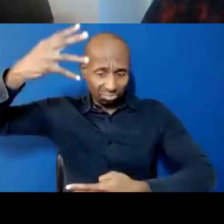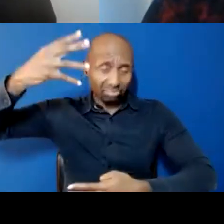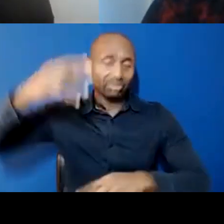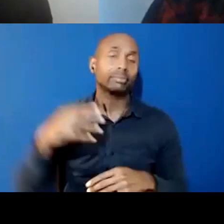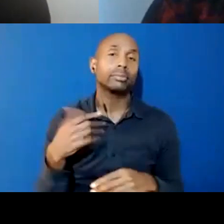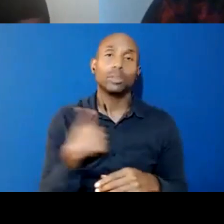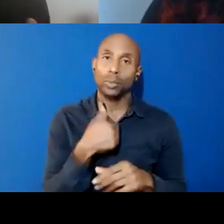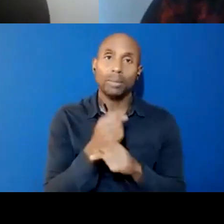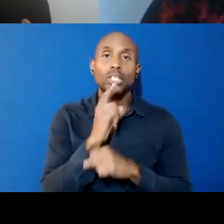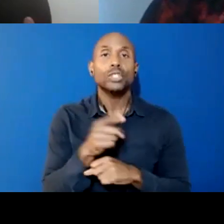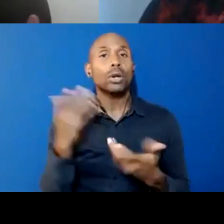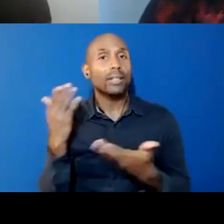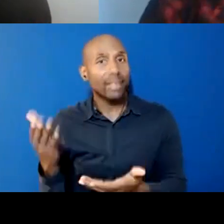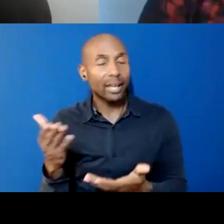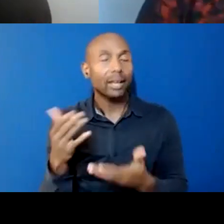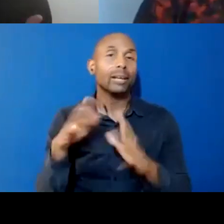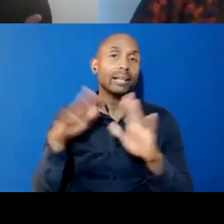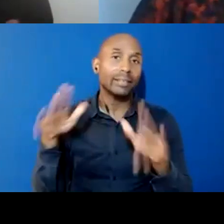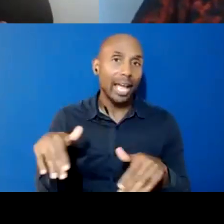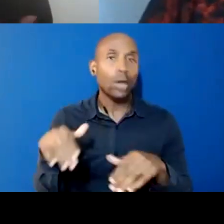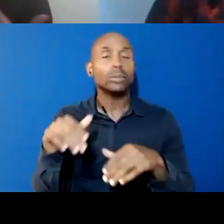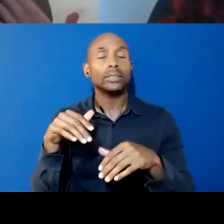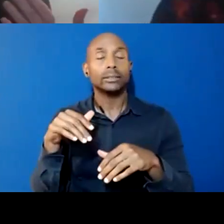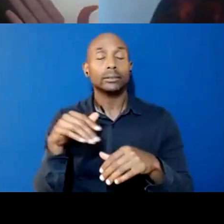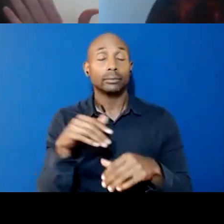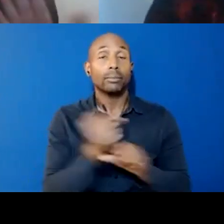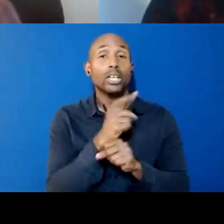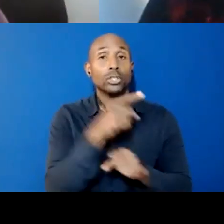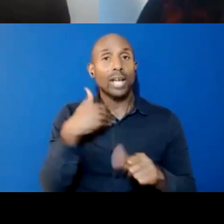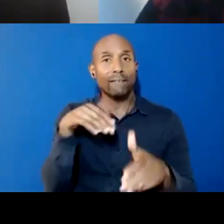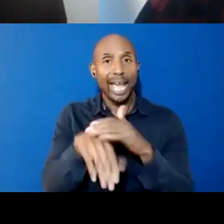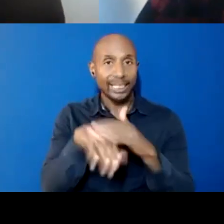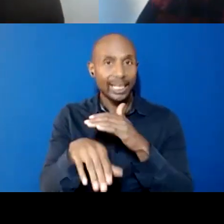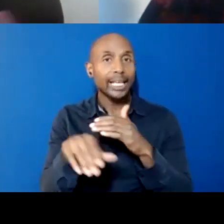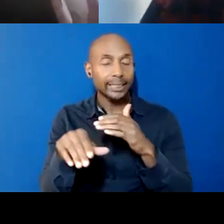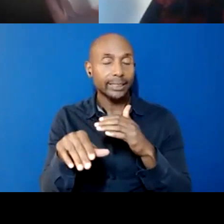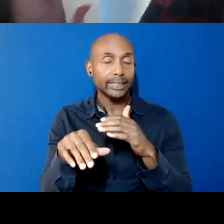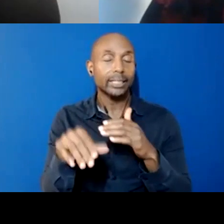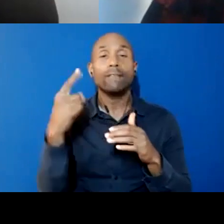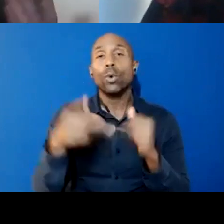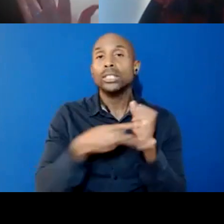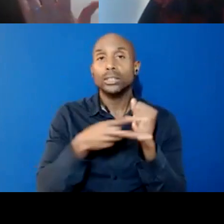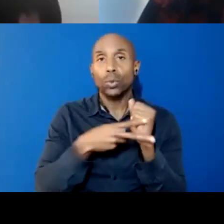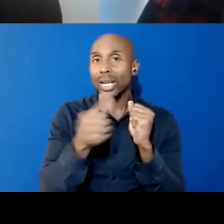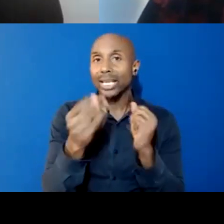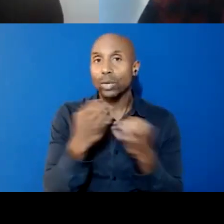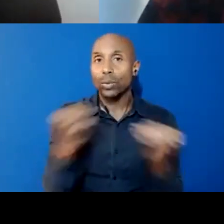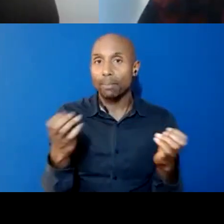Will they have access to make sure that they can store any equipment that they need in a safe place?